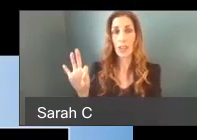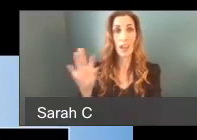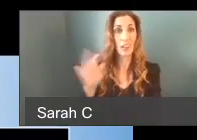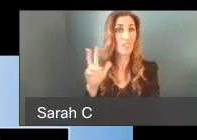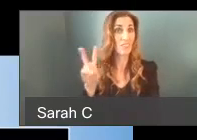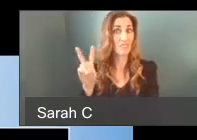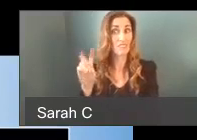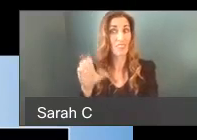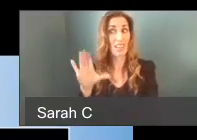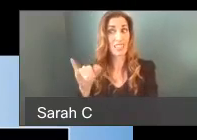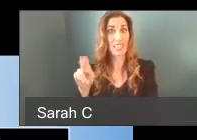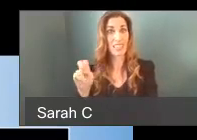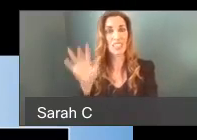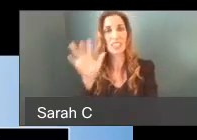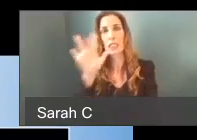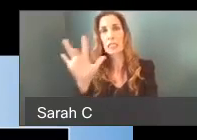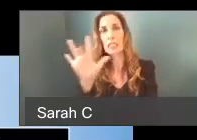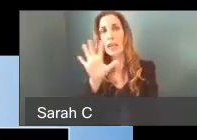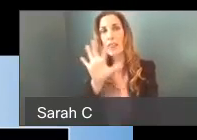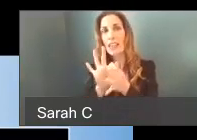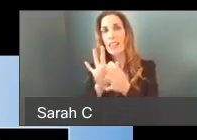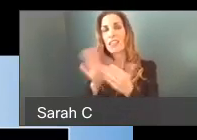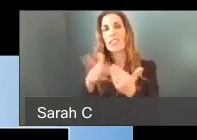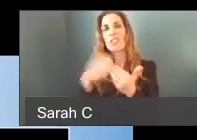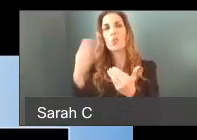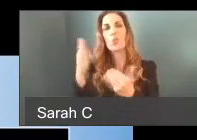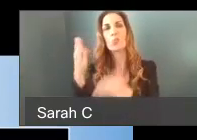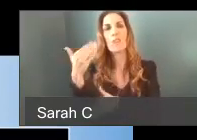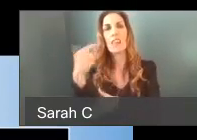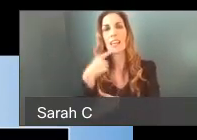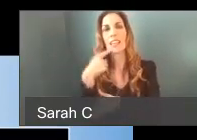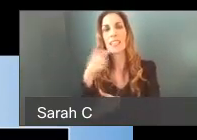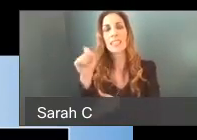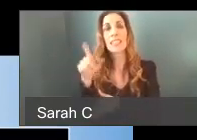and click on the link next to a blue flag that says "Status of Vaccine Registrants."